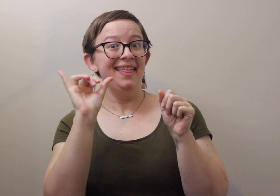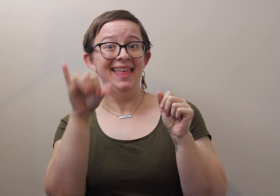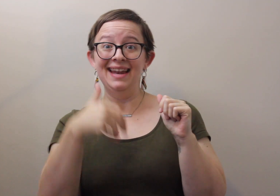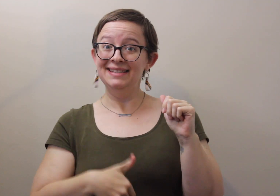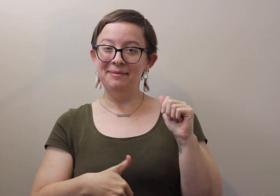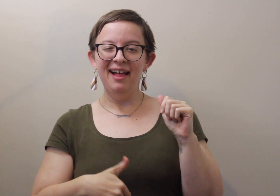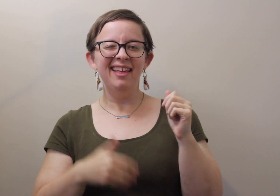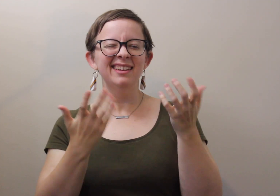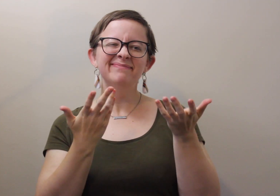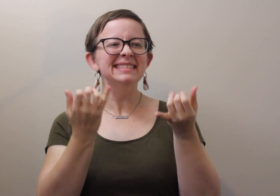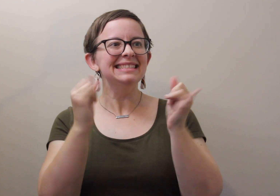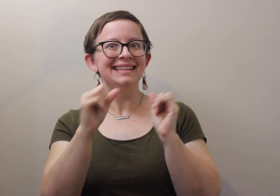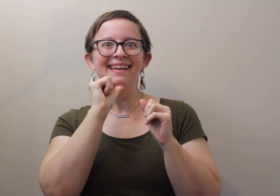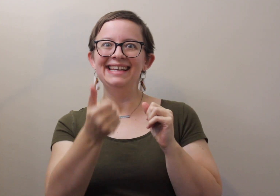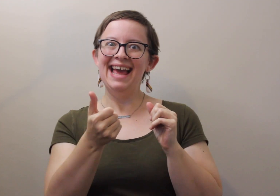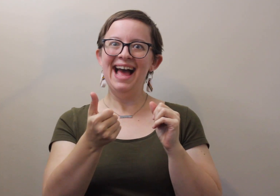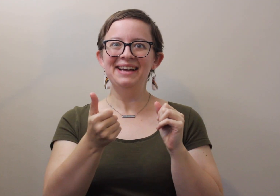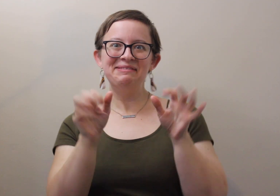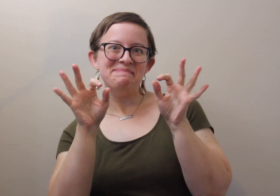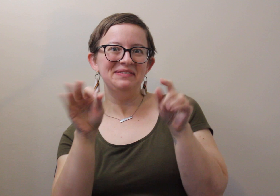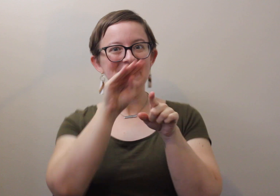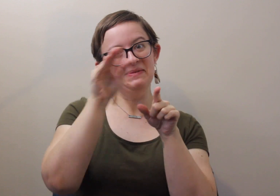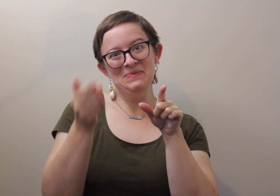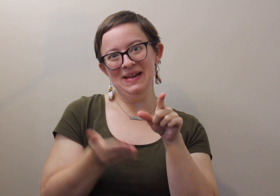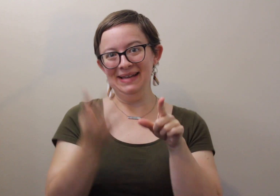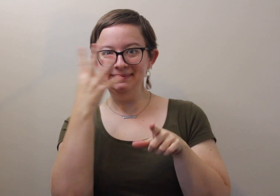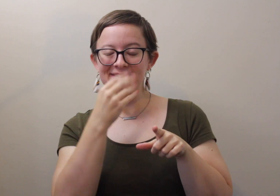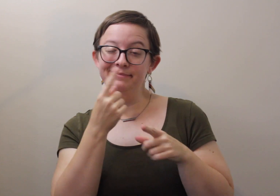Okay so that is the belly it's still not you know perfect and round and pretty